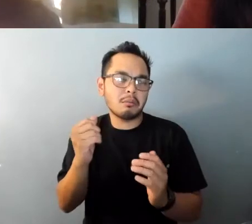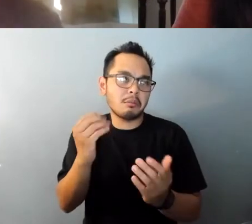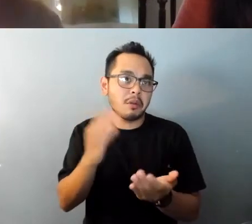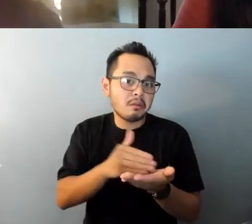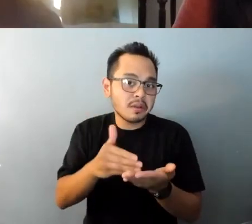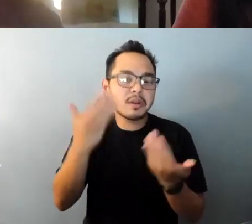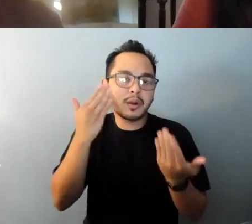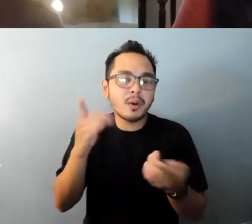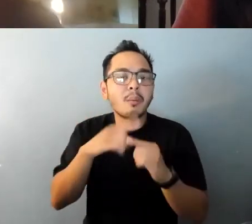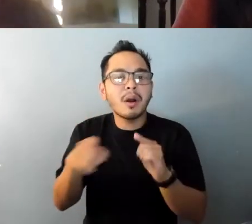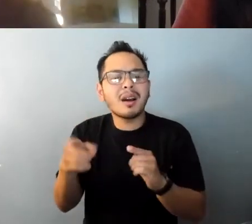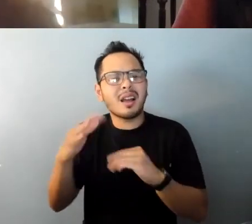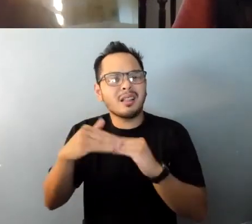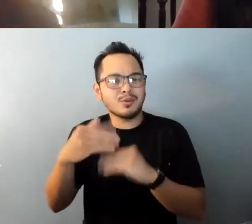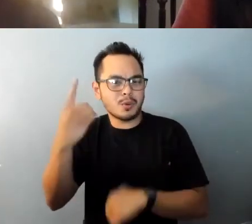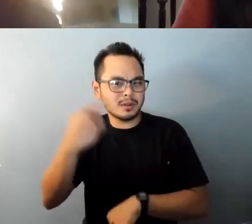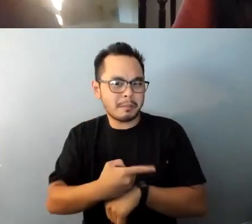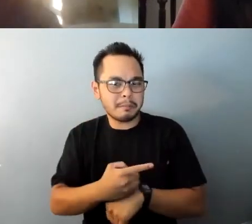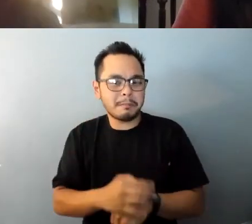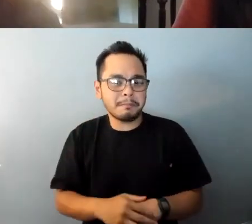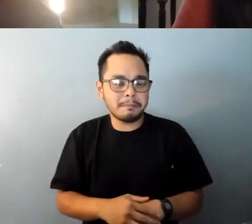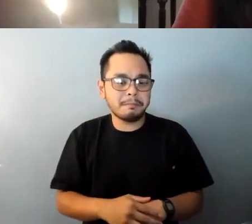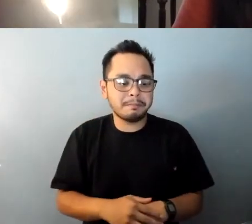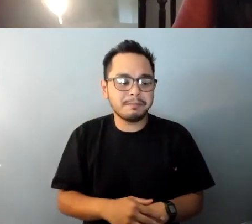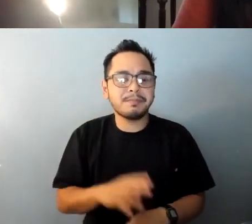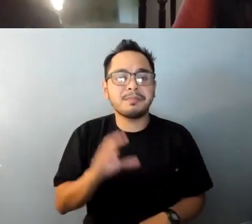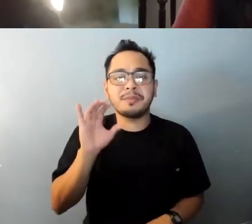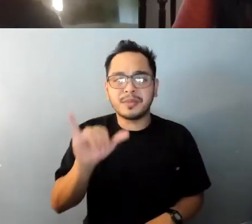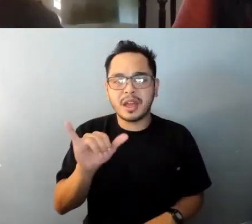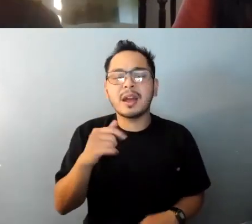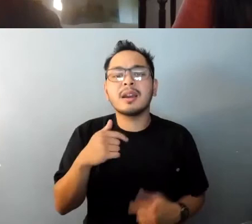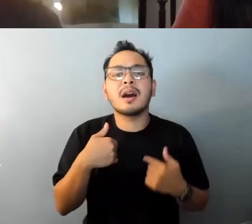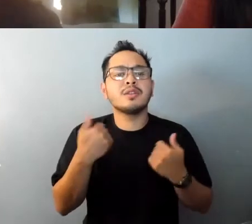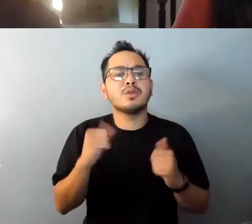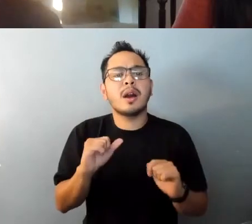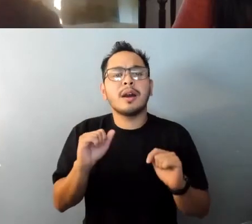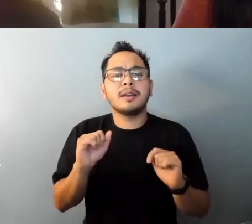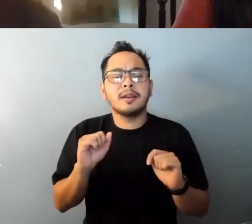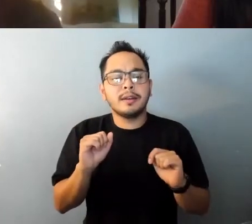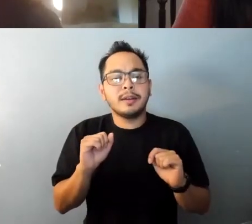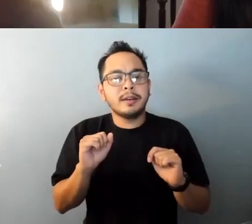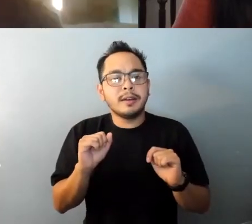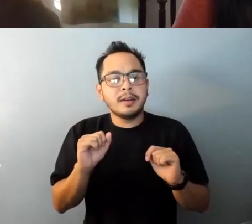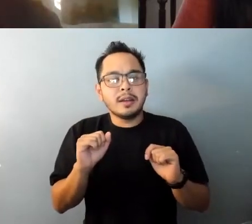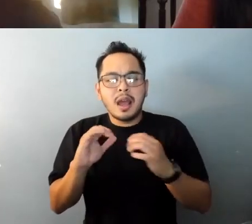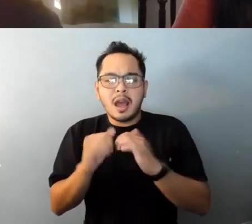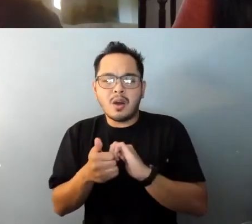once. And that was something that I kept trying to find a way to put into my novel and I do